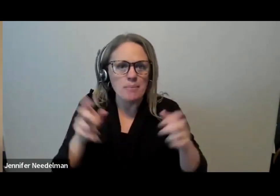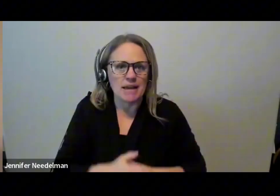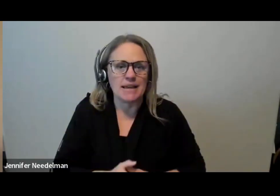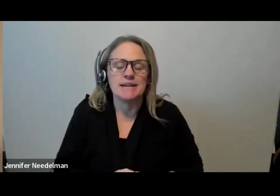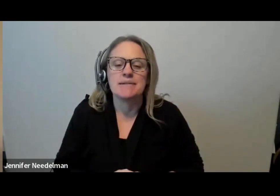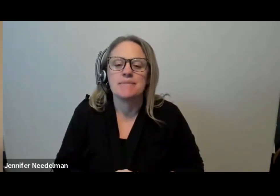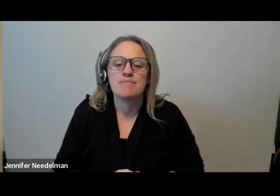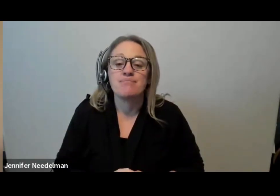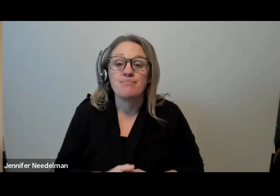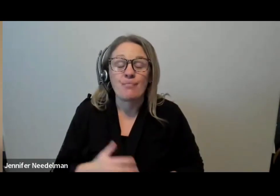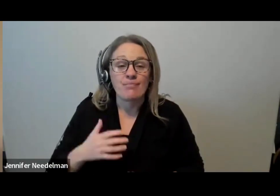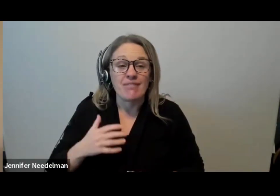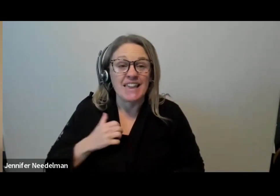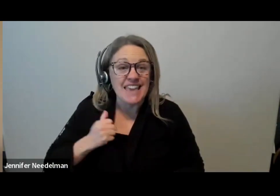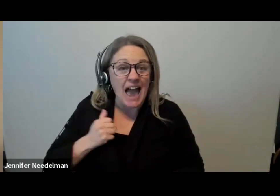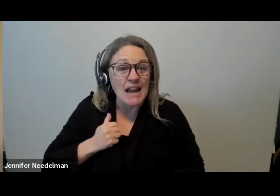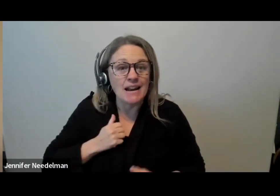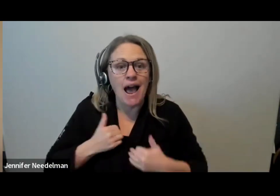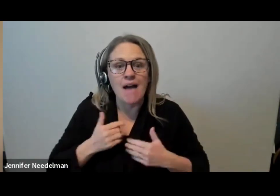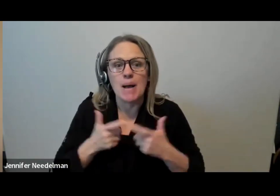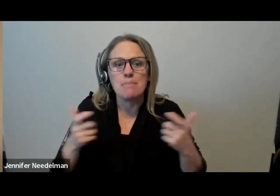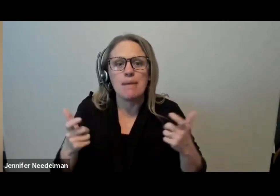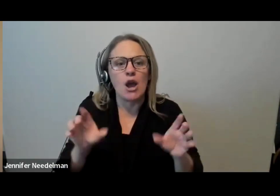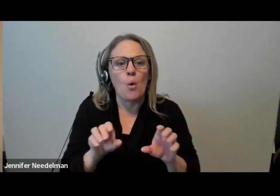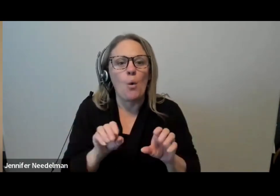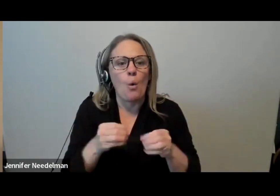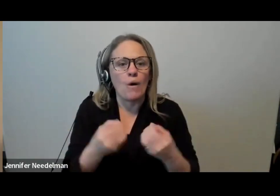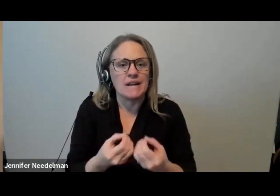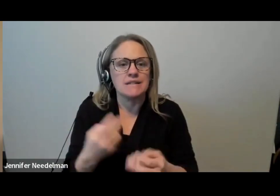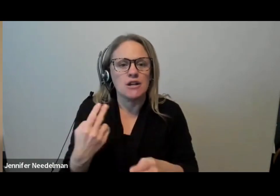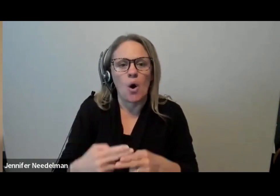In Canada, there's a large organization called the Neil Squire Society